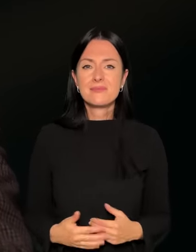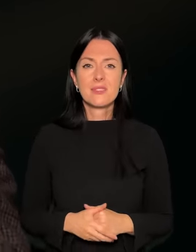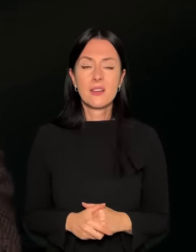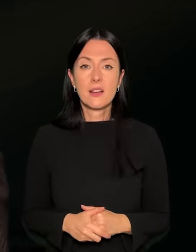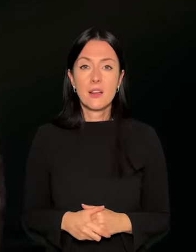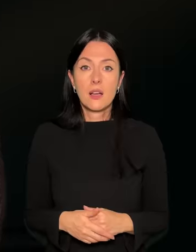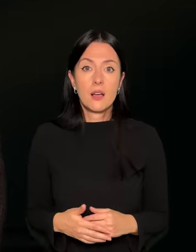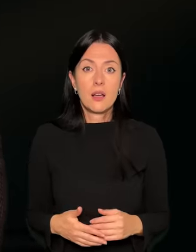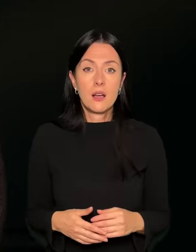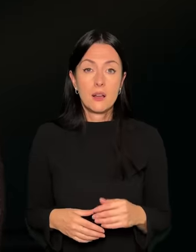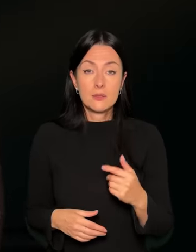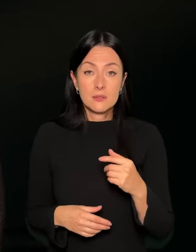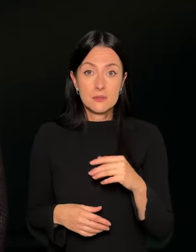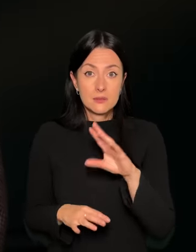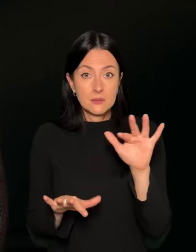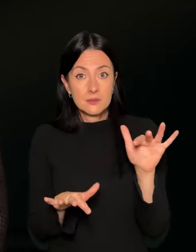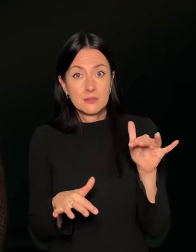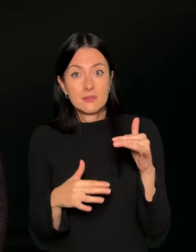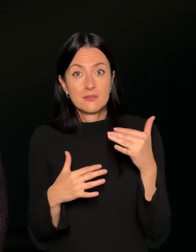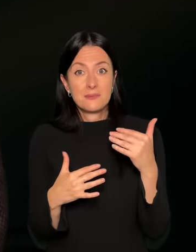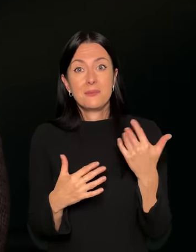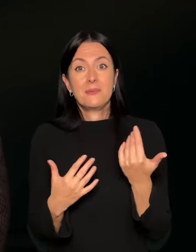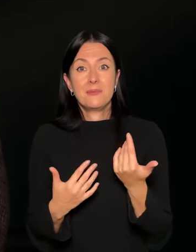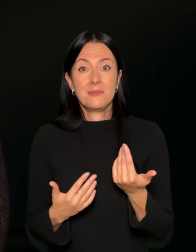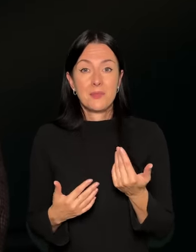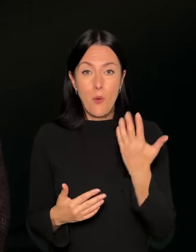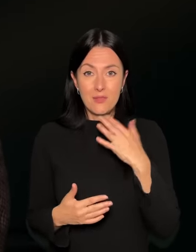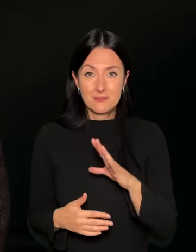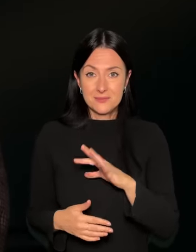I've never received as many looks as when I was on crutches.